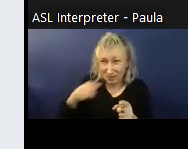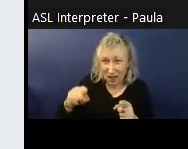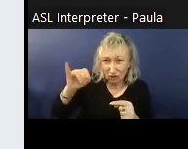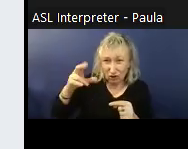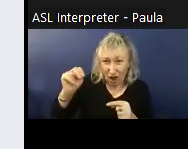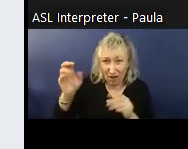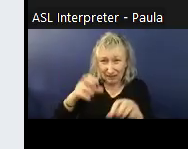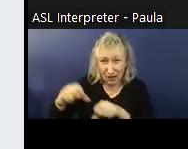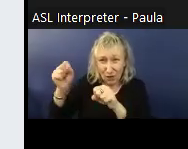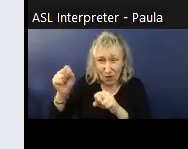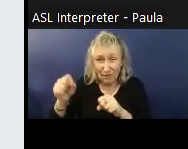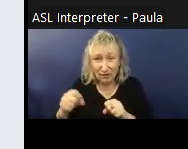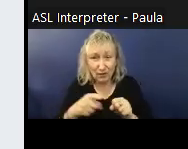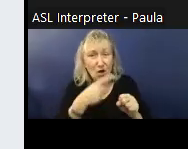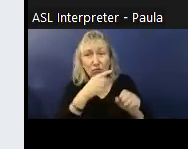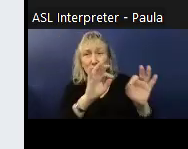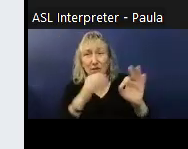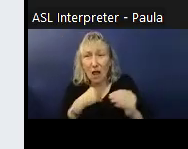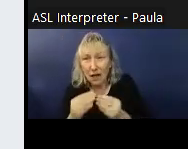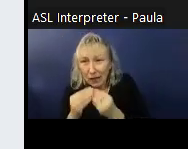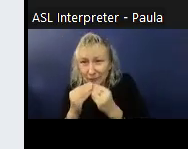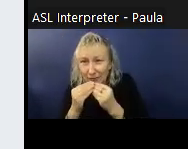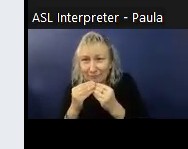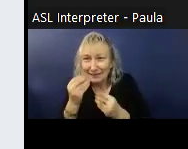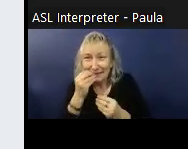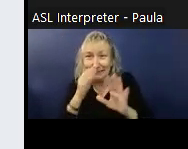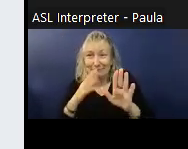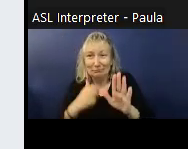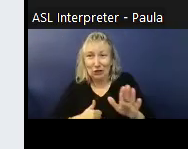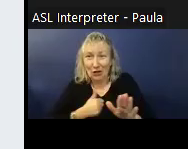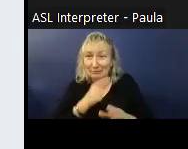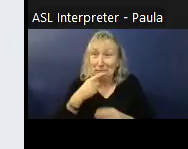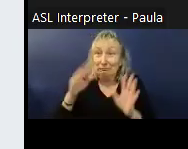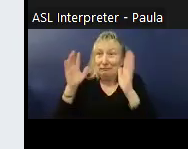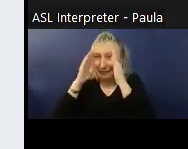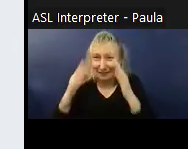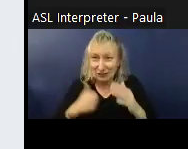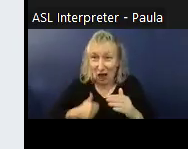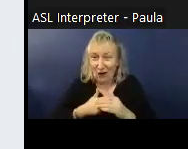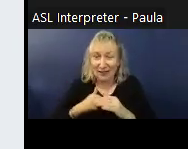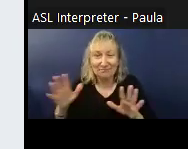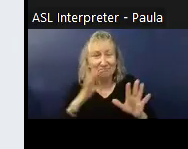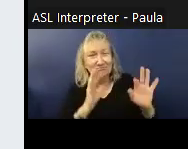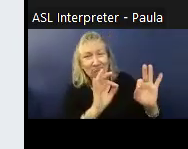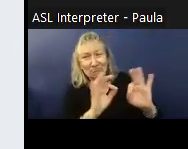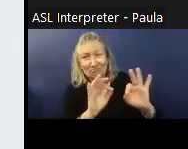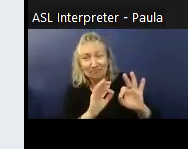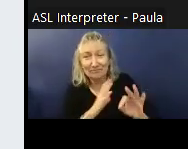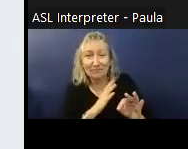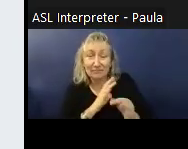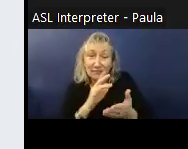You just caught me having a little snack break. Oh, OK. You're welcome. Sorry about that. I think you're good that that's existing practice.